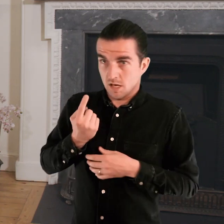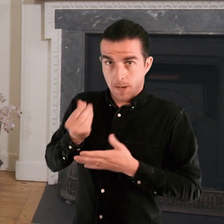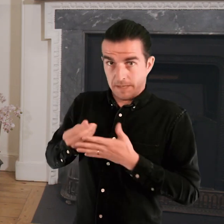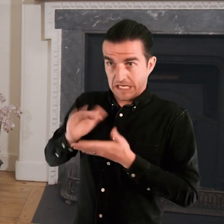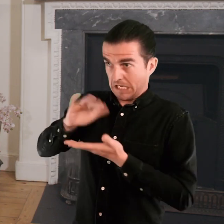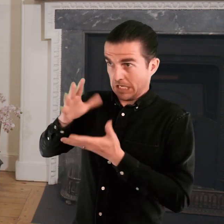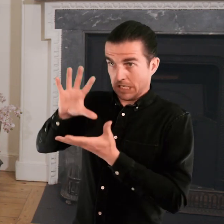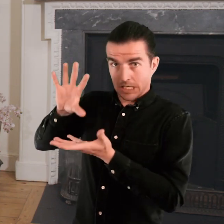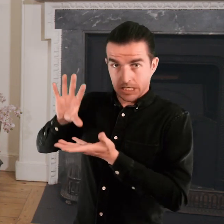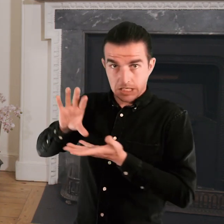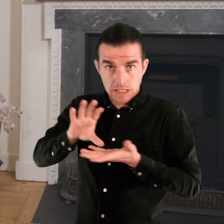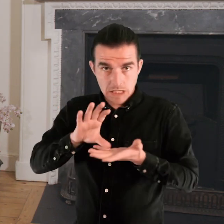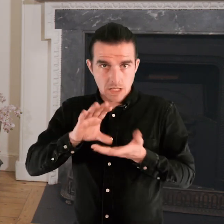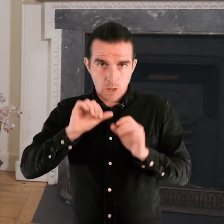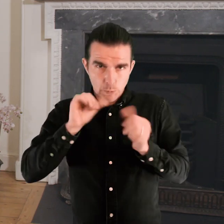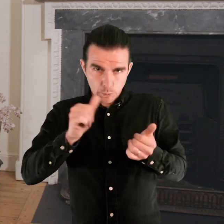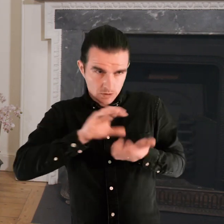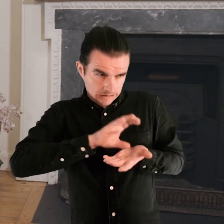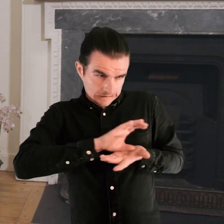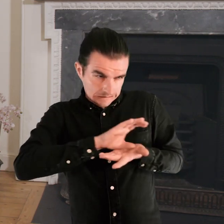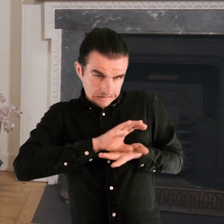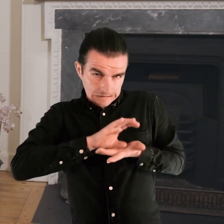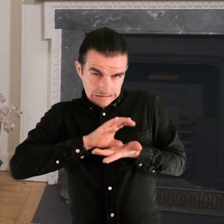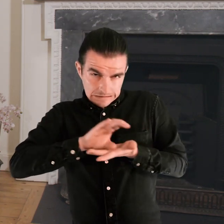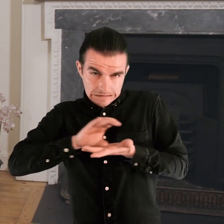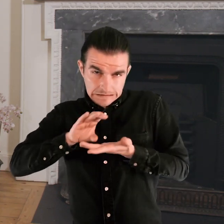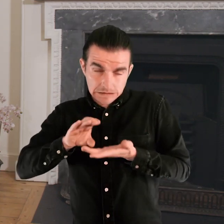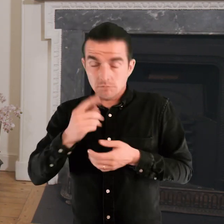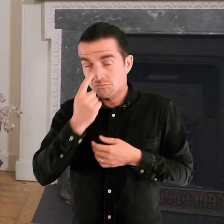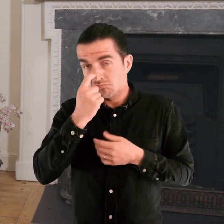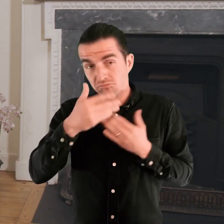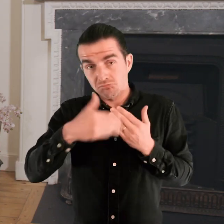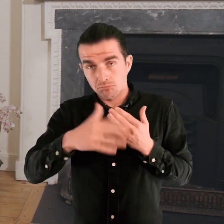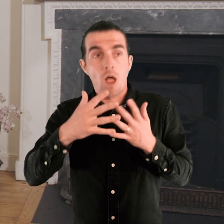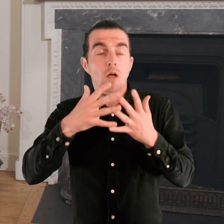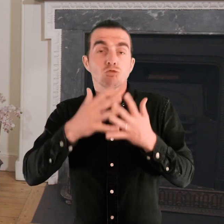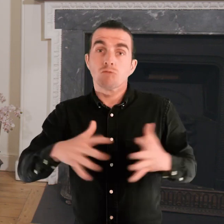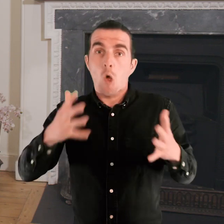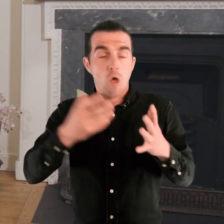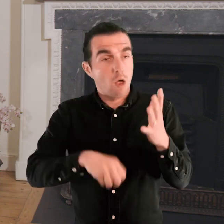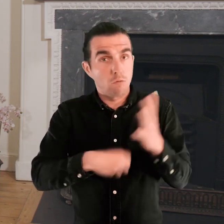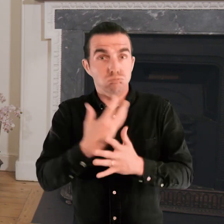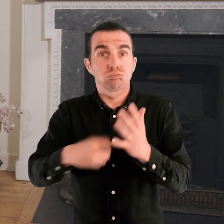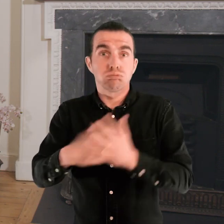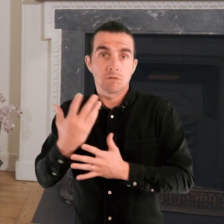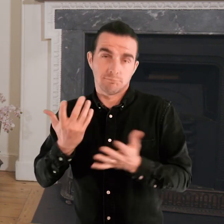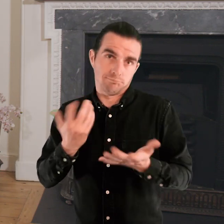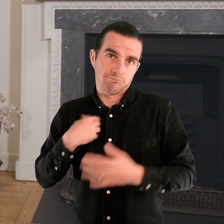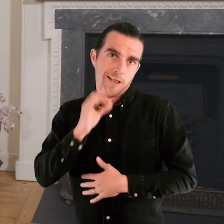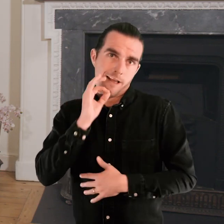and uses it to fertilize the growth of the next. I commend it to you. Thank you.